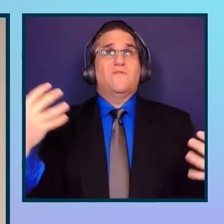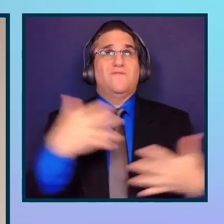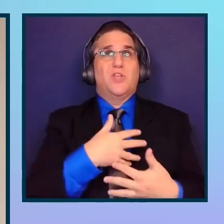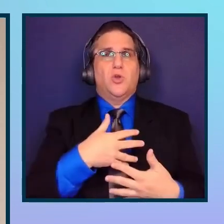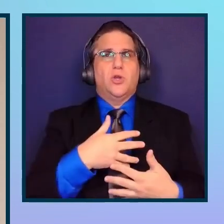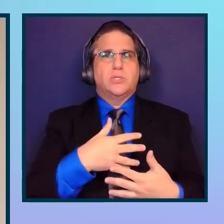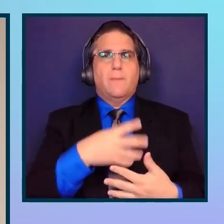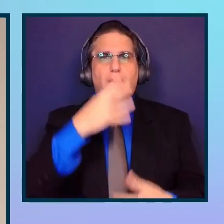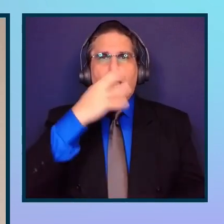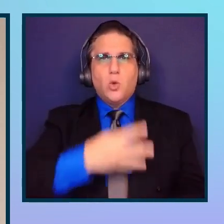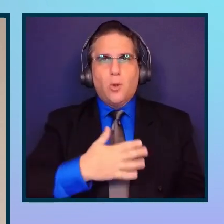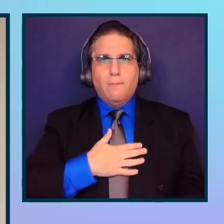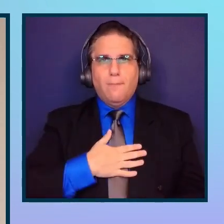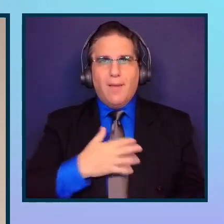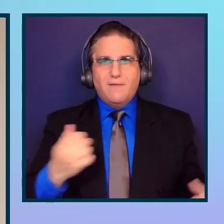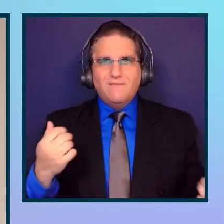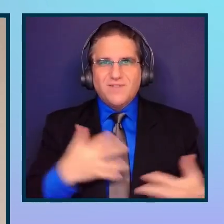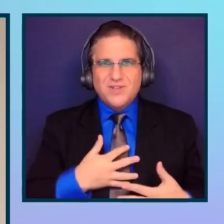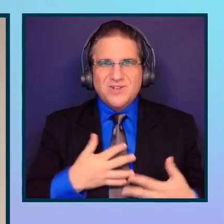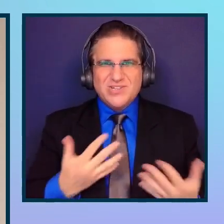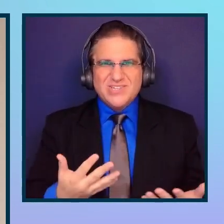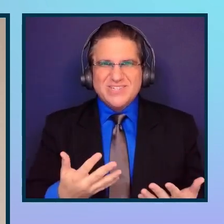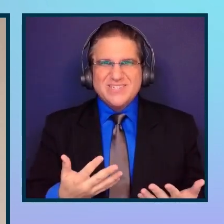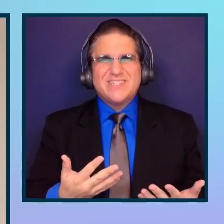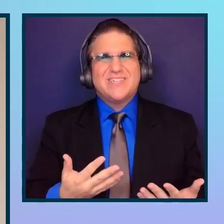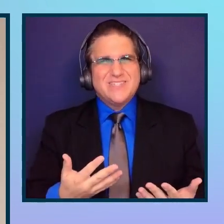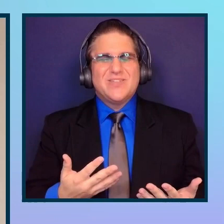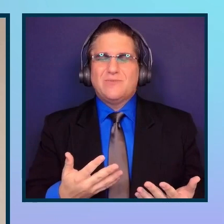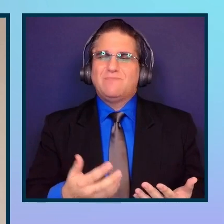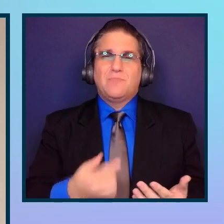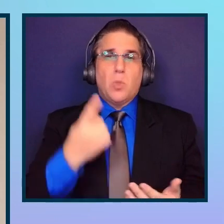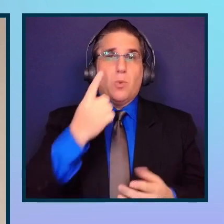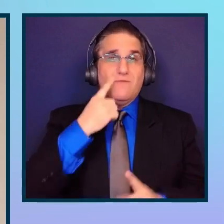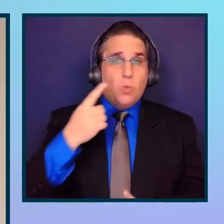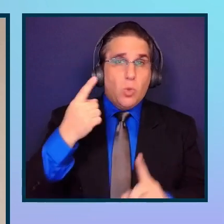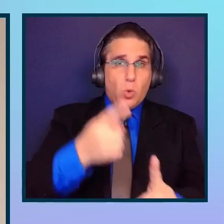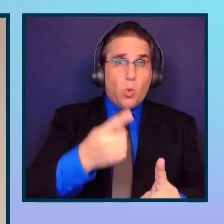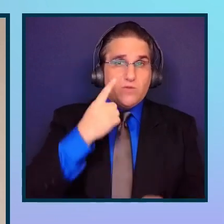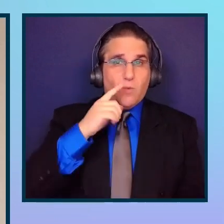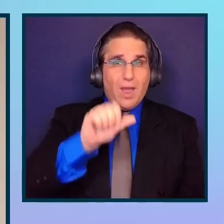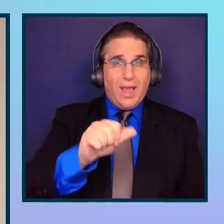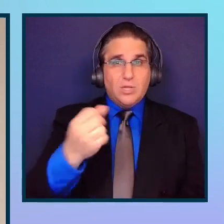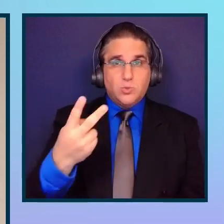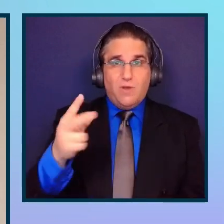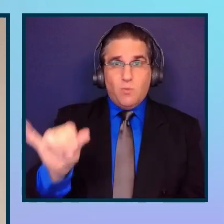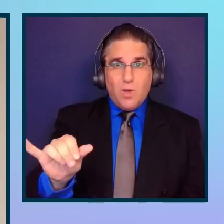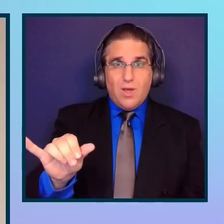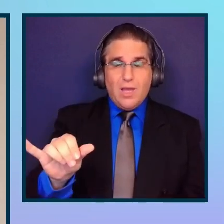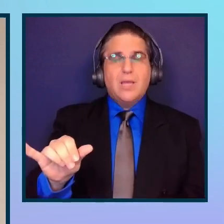and it seems to me that, and this is really one of the goals with A12Y is, is how is it that we can start to get people